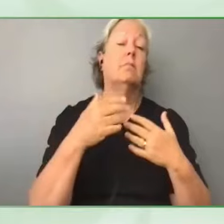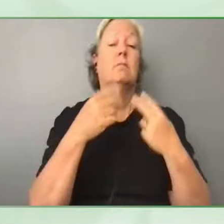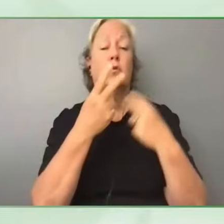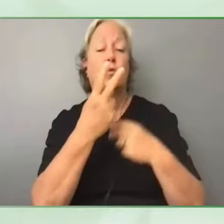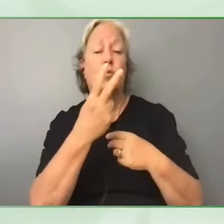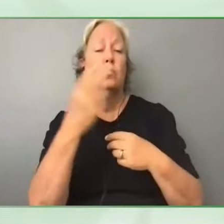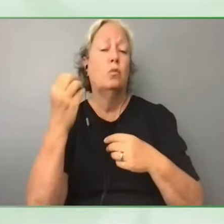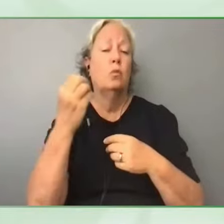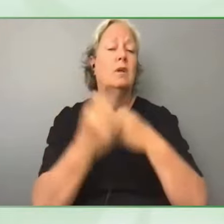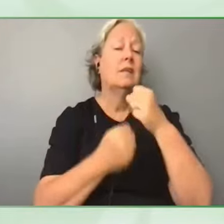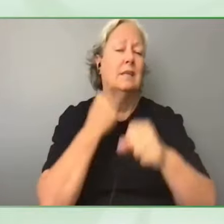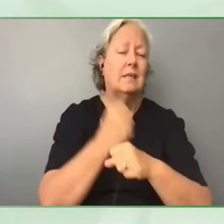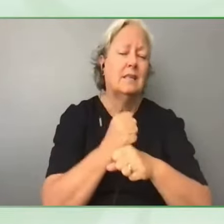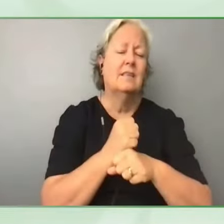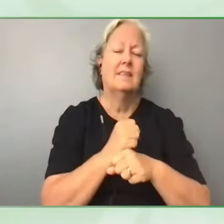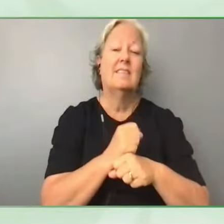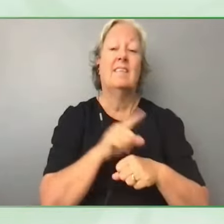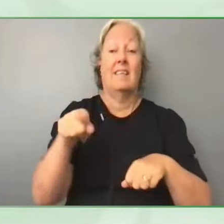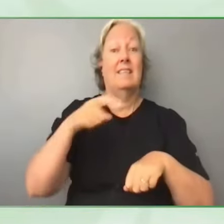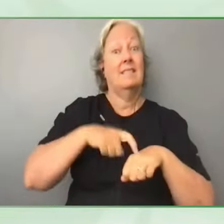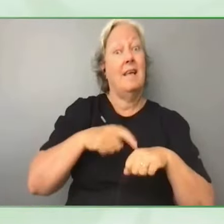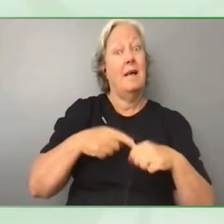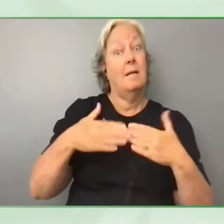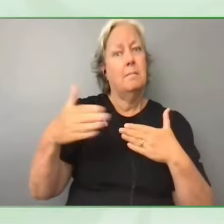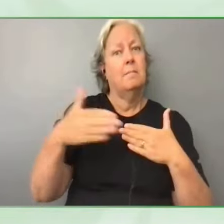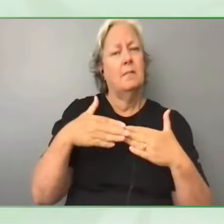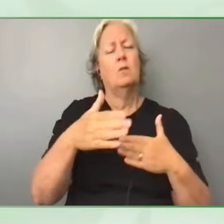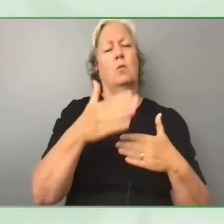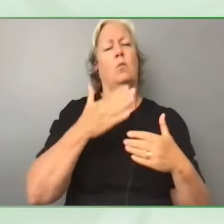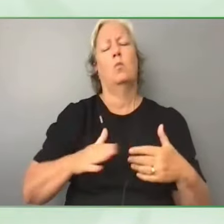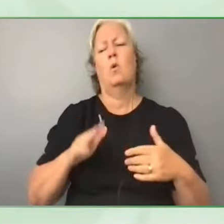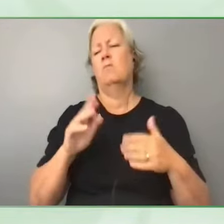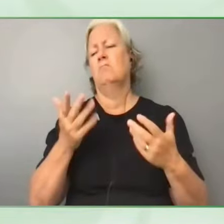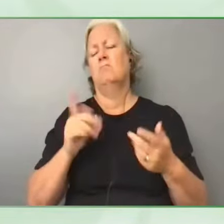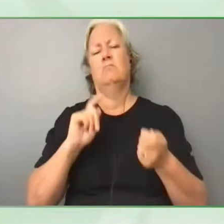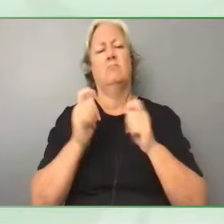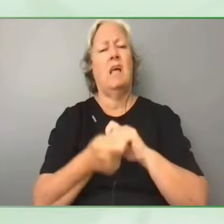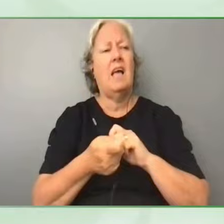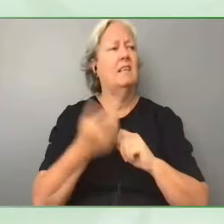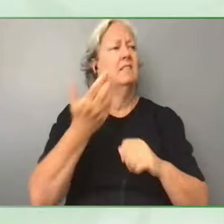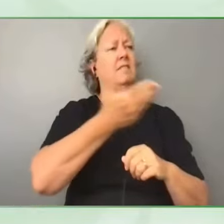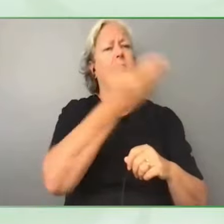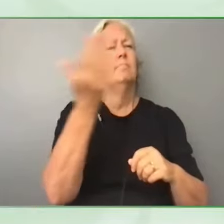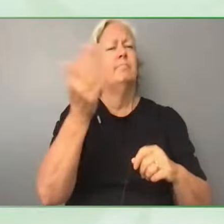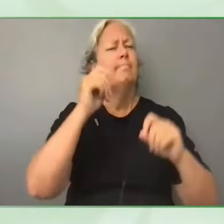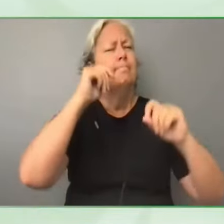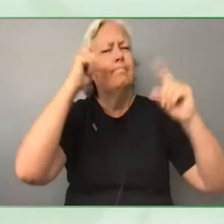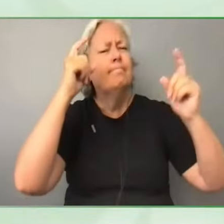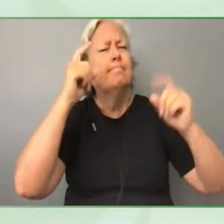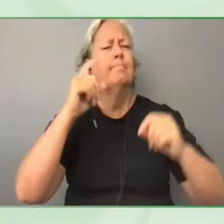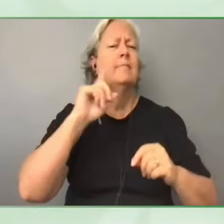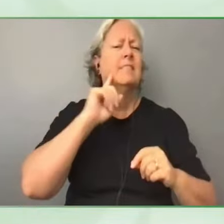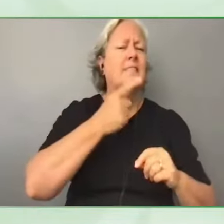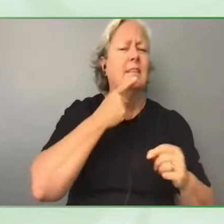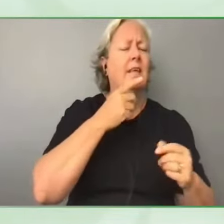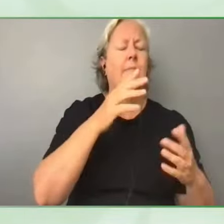to change the mentality of the people, governments, and there can be many changes of governments and you will need to start from the